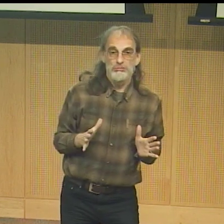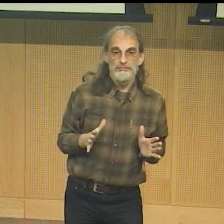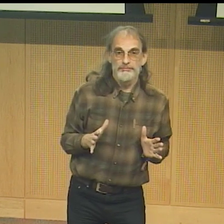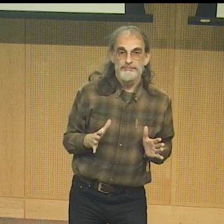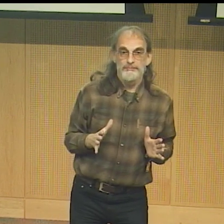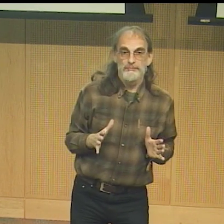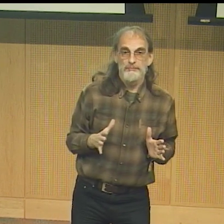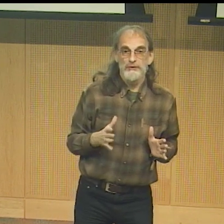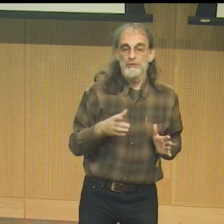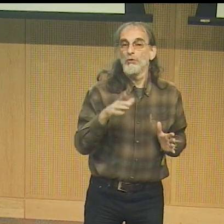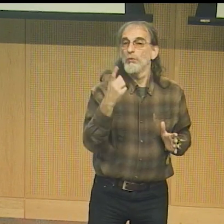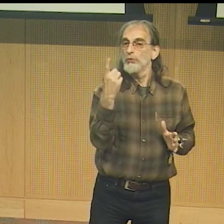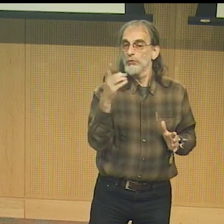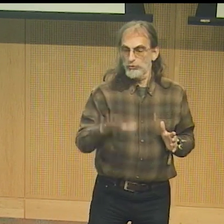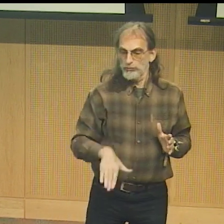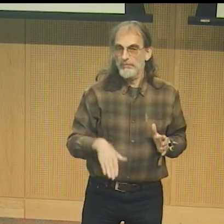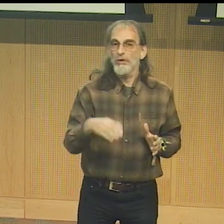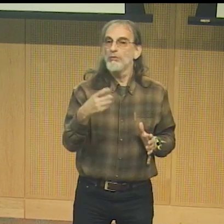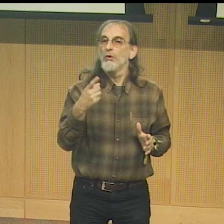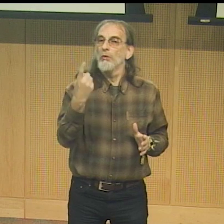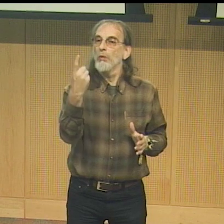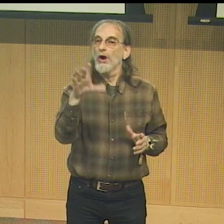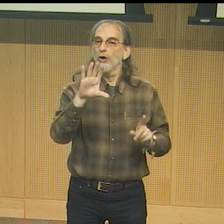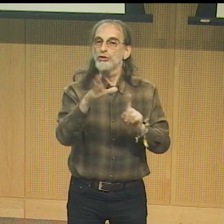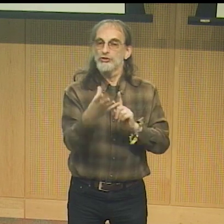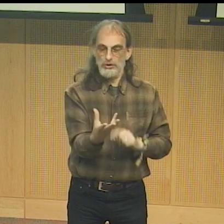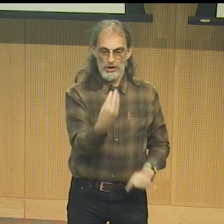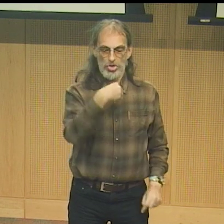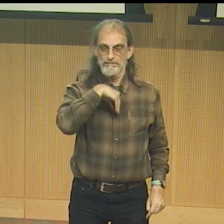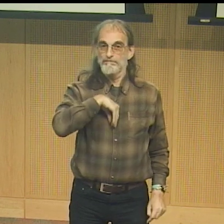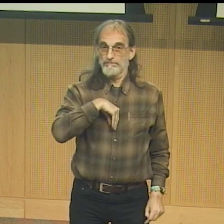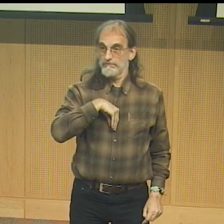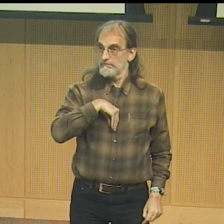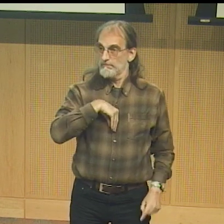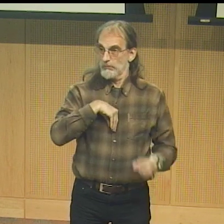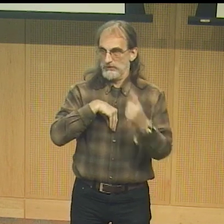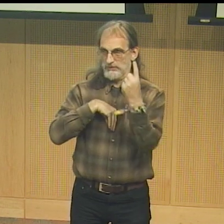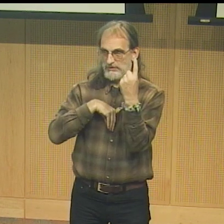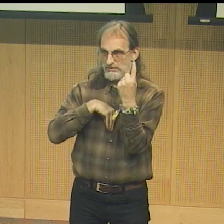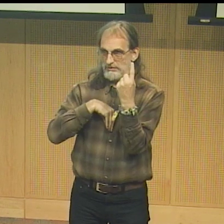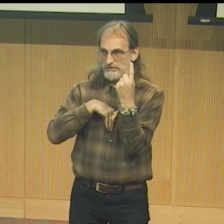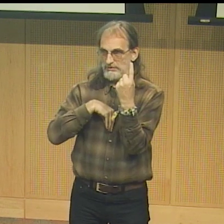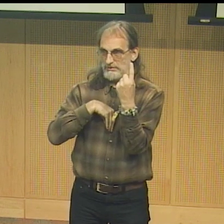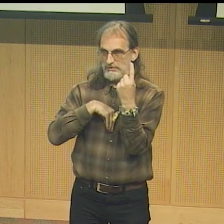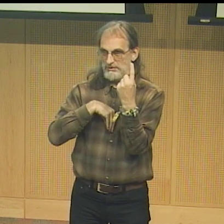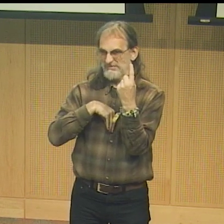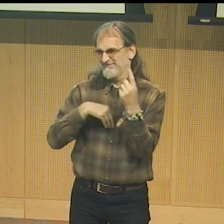Imagine you grow up hearing, and in doing so, you integrate